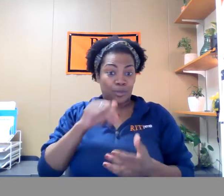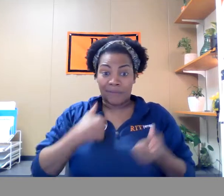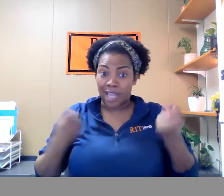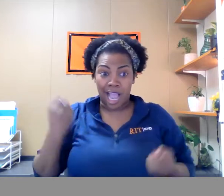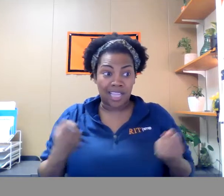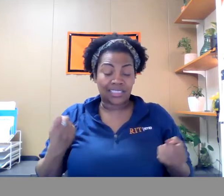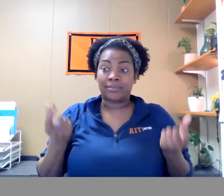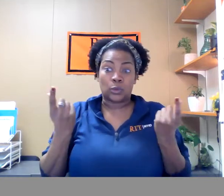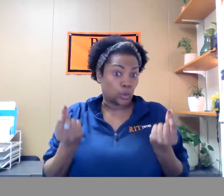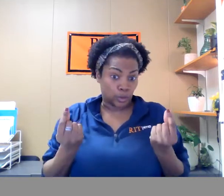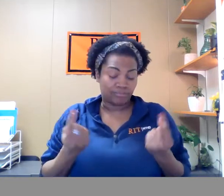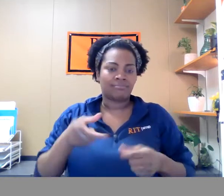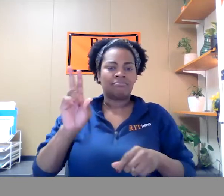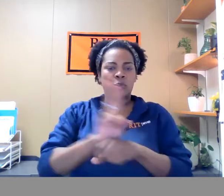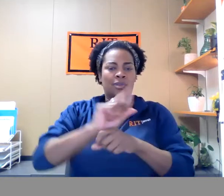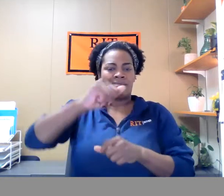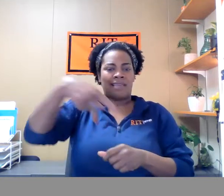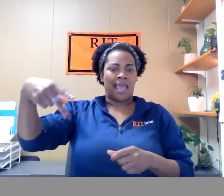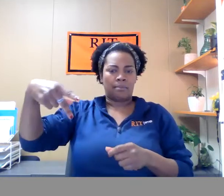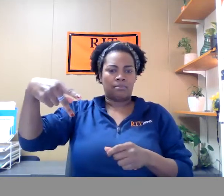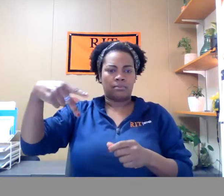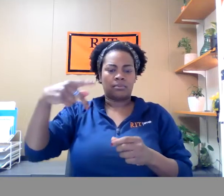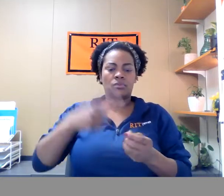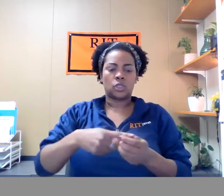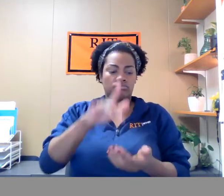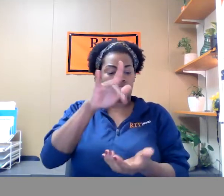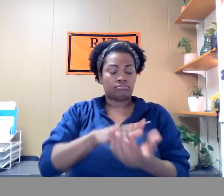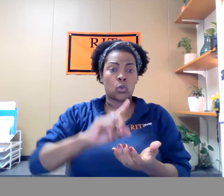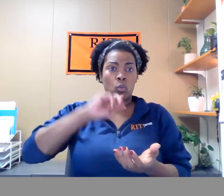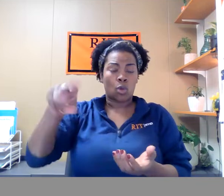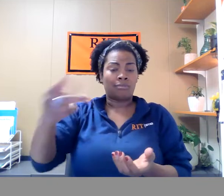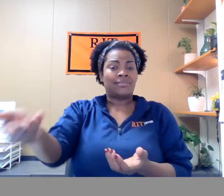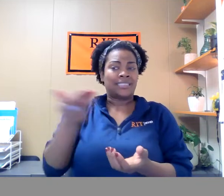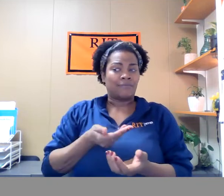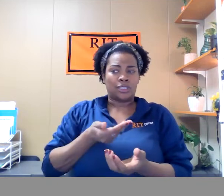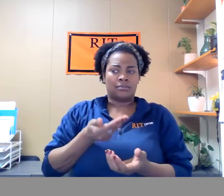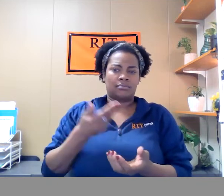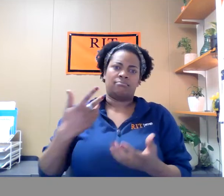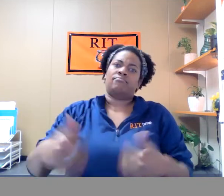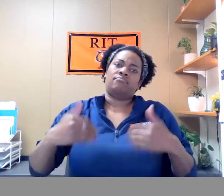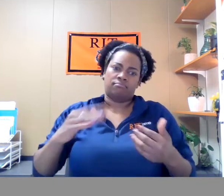during school time." You know, we don't have a car. What are we going to do? We're going to use this app. We're going to use this app, and they're going to bring me